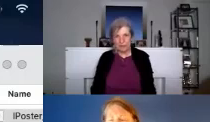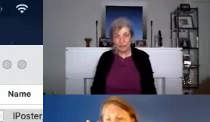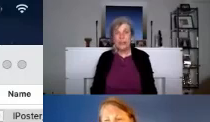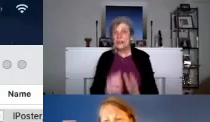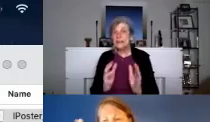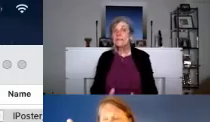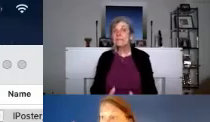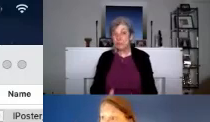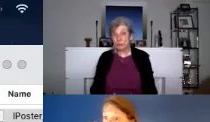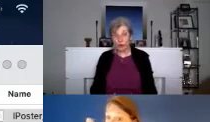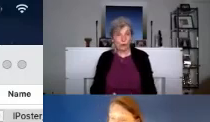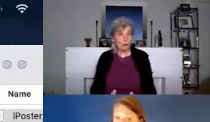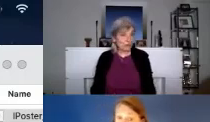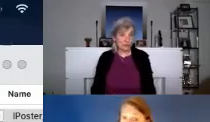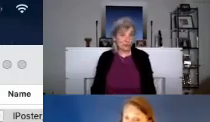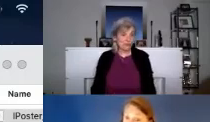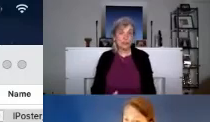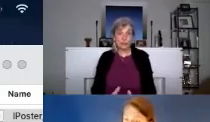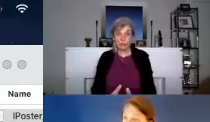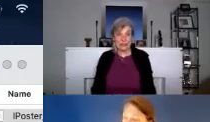mentions. 07:39:39 If you were a registrant, you get